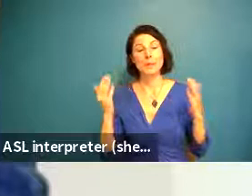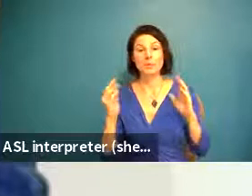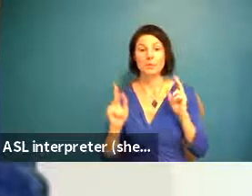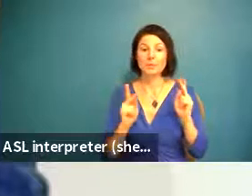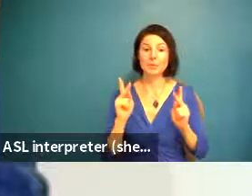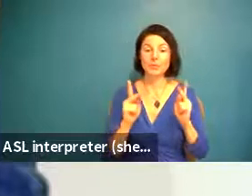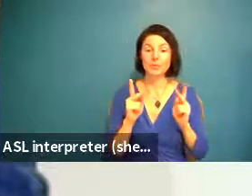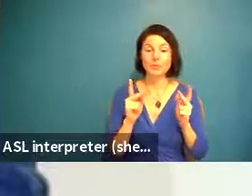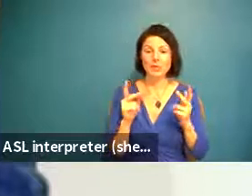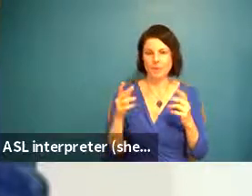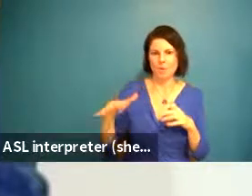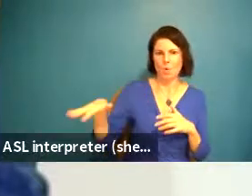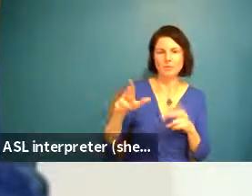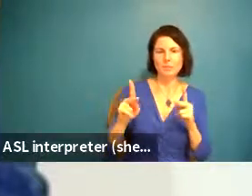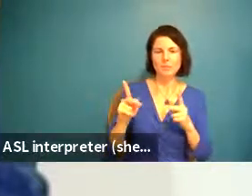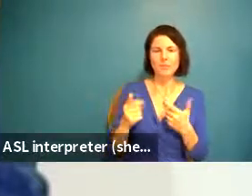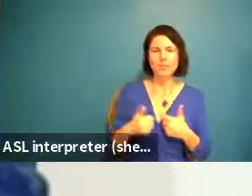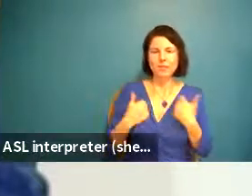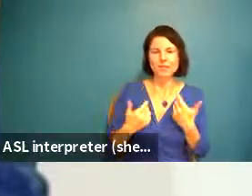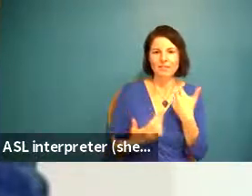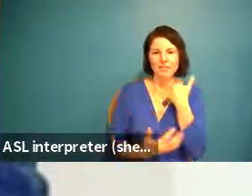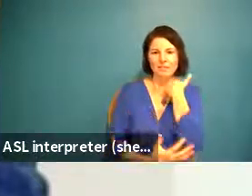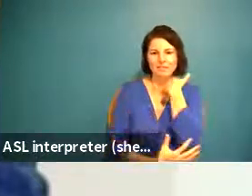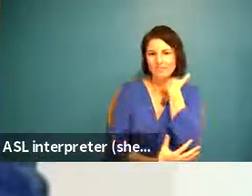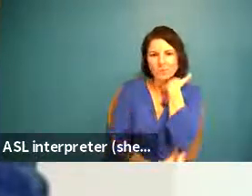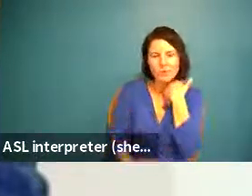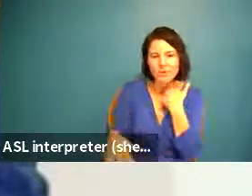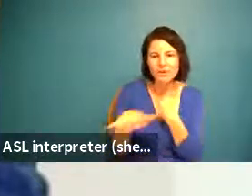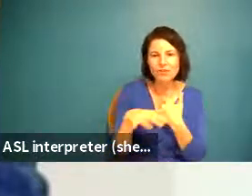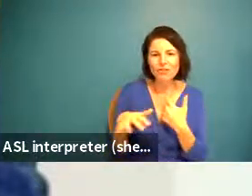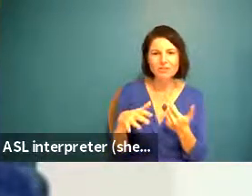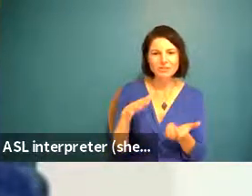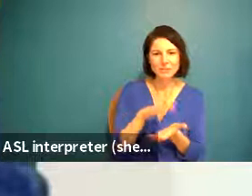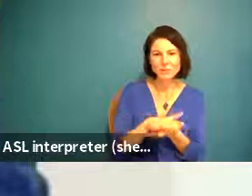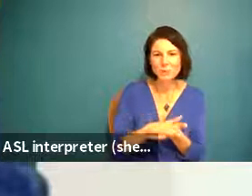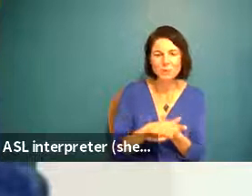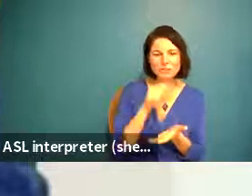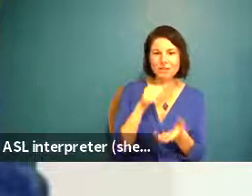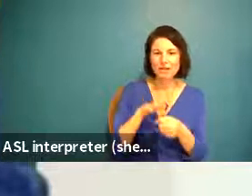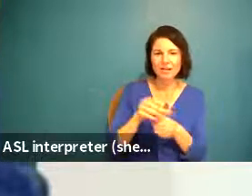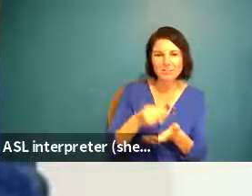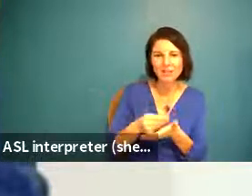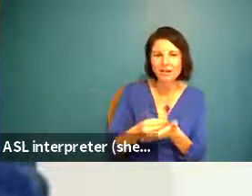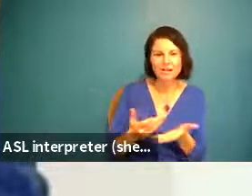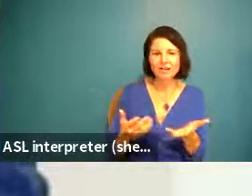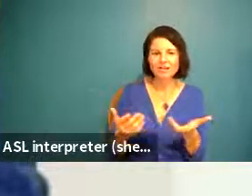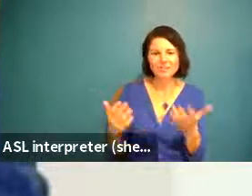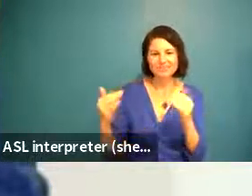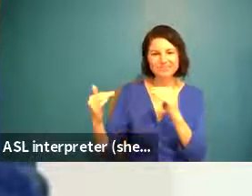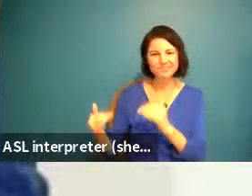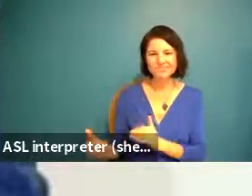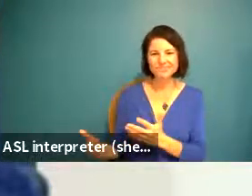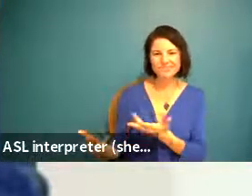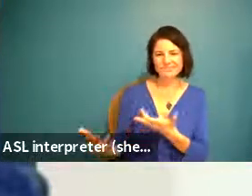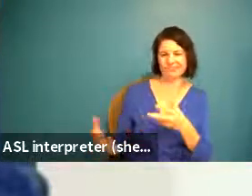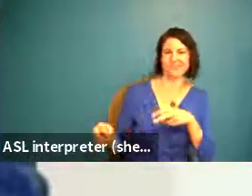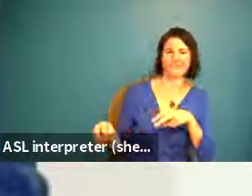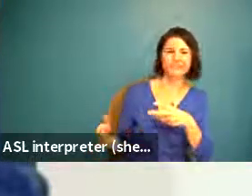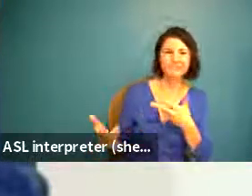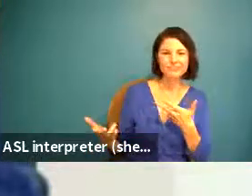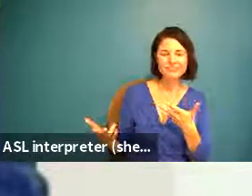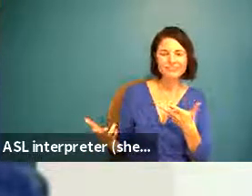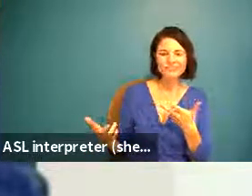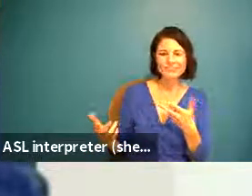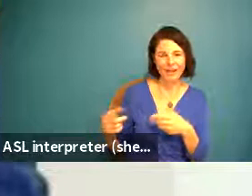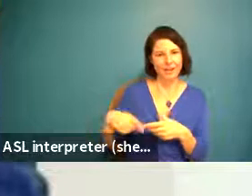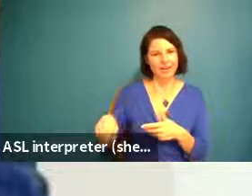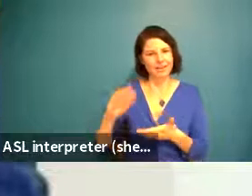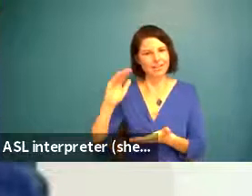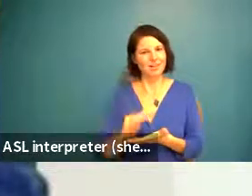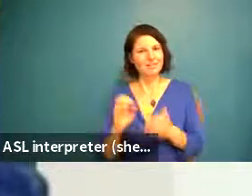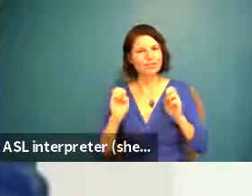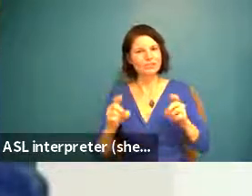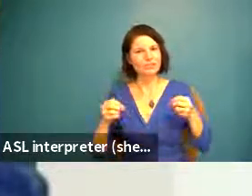inferior neighborhoods, and they are sent to schools that are definitely underfunded, and tend to not educate them as well on who trans